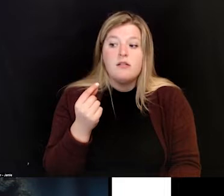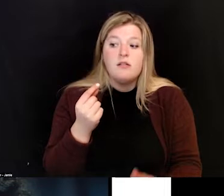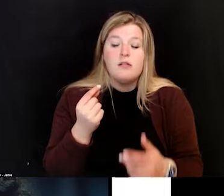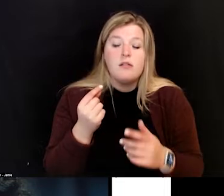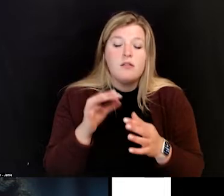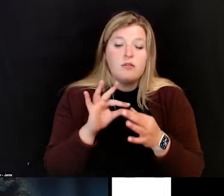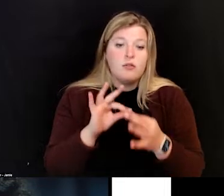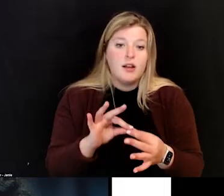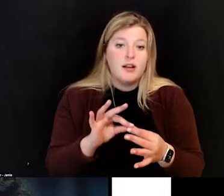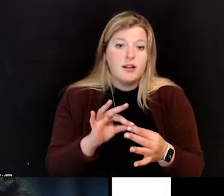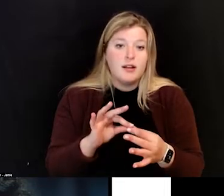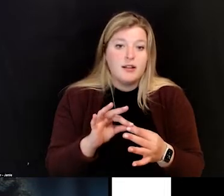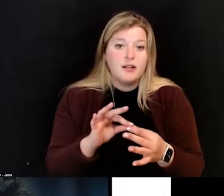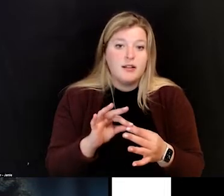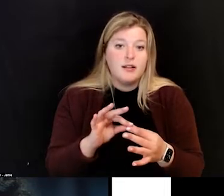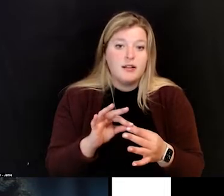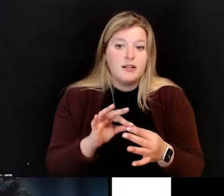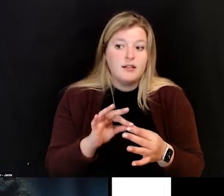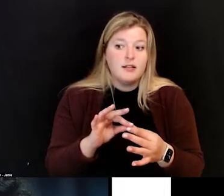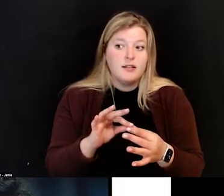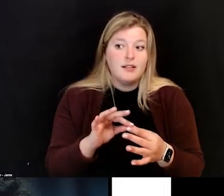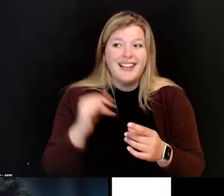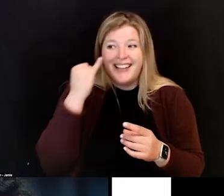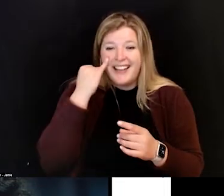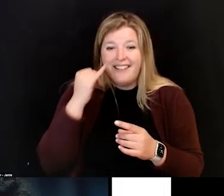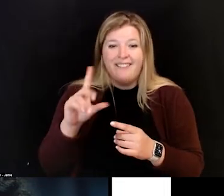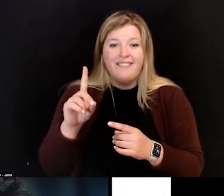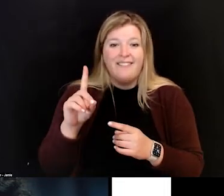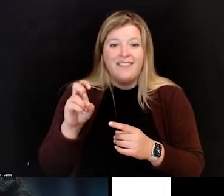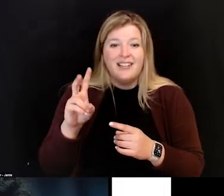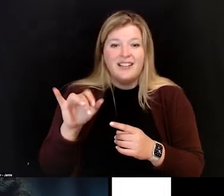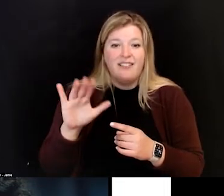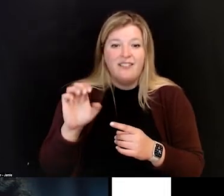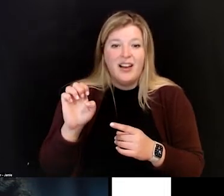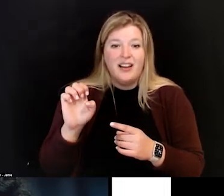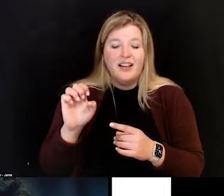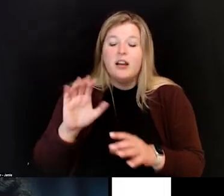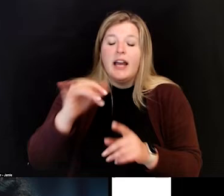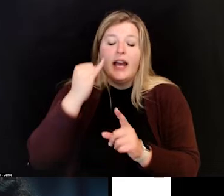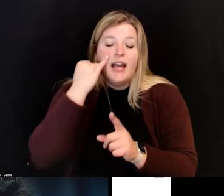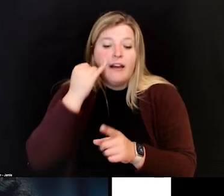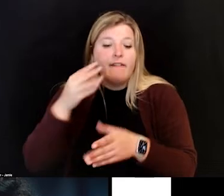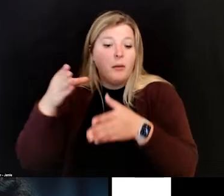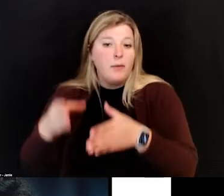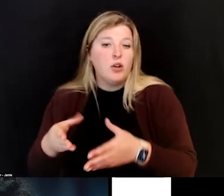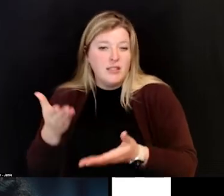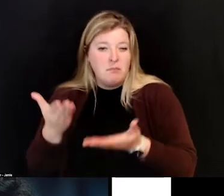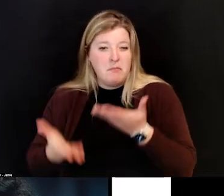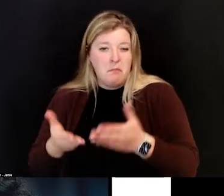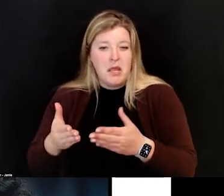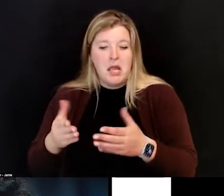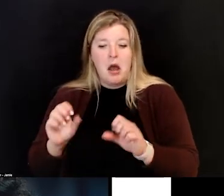is around, what do you do when a device is fixed? So for individuals with some mobility impairments, they may have their mobile device